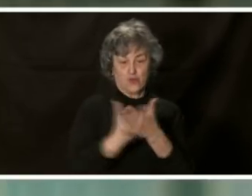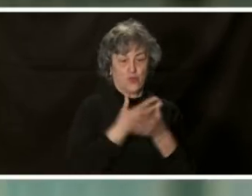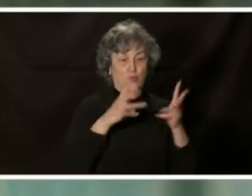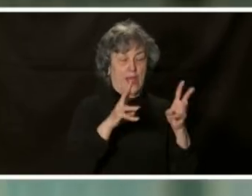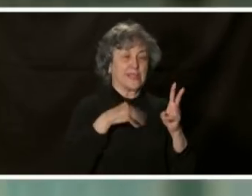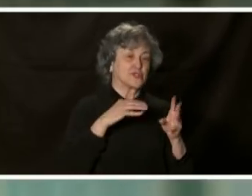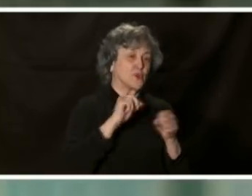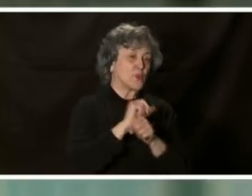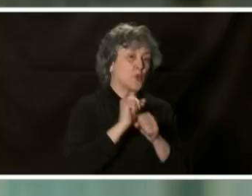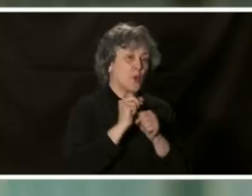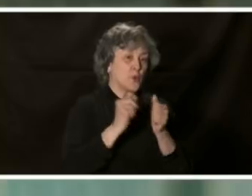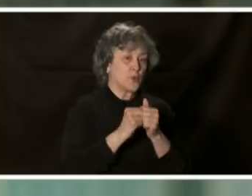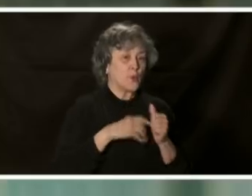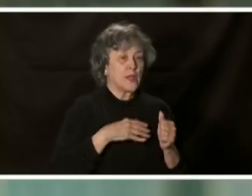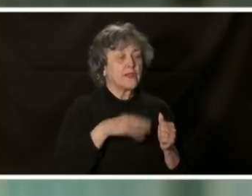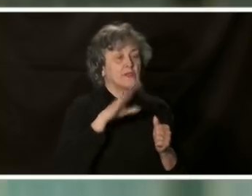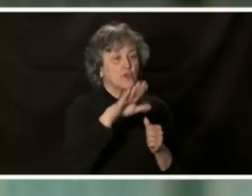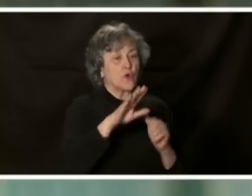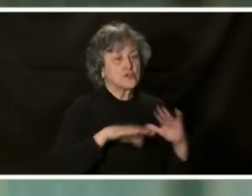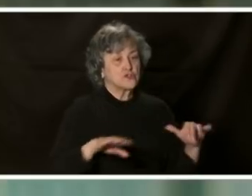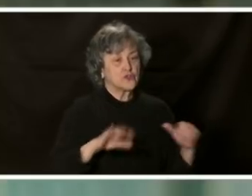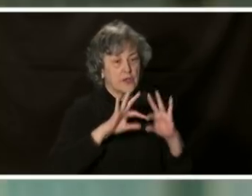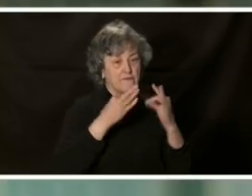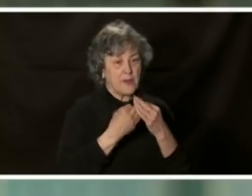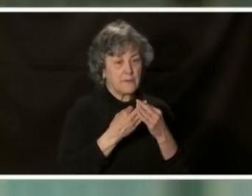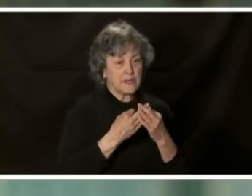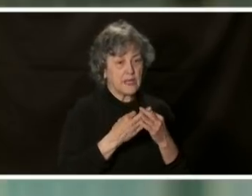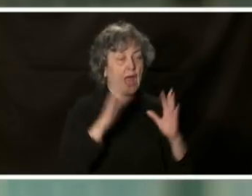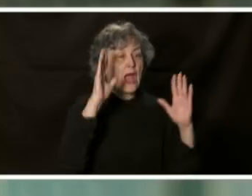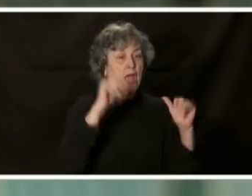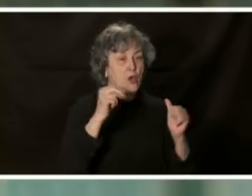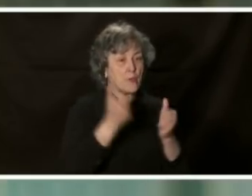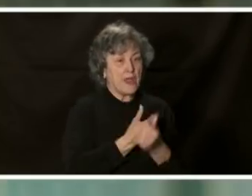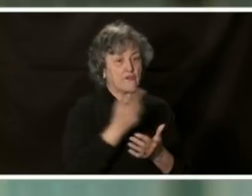THAT IS SOMETHING I HOPE EACH OF YOU WILL REMEMBER AS YOU EMBARK ON YOUR NEXT JOURNEY.